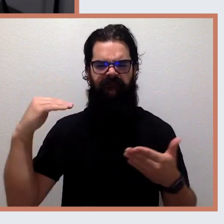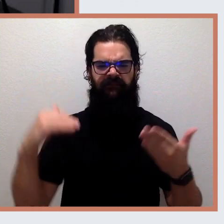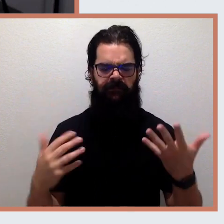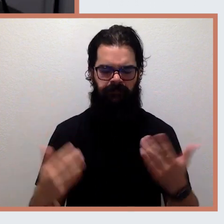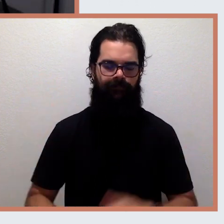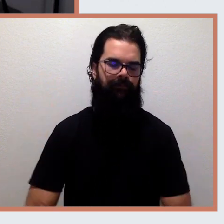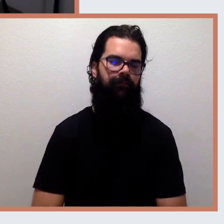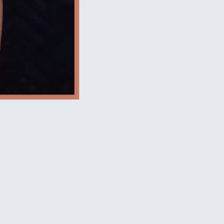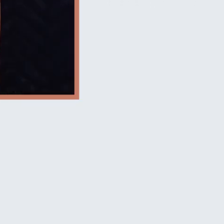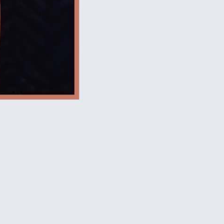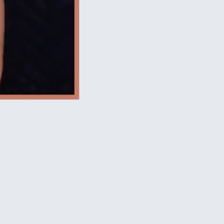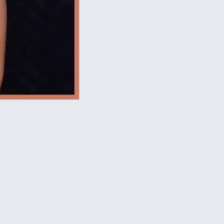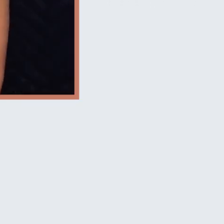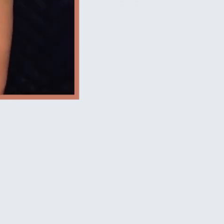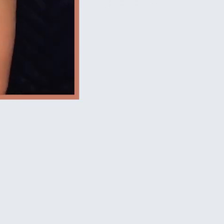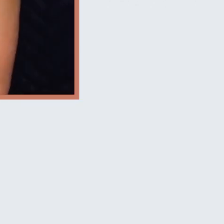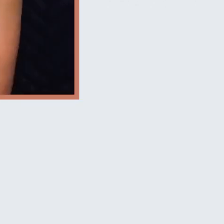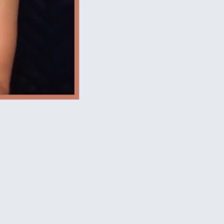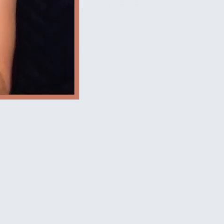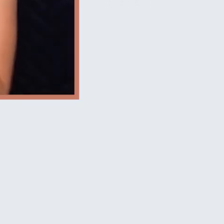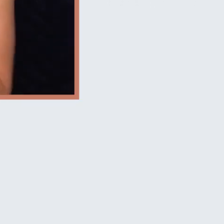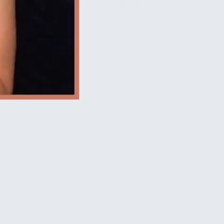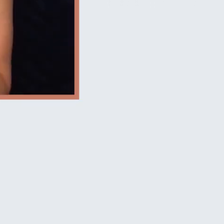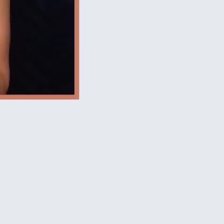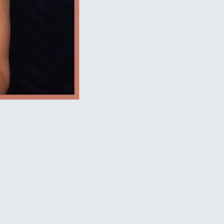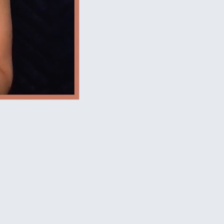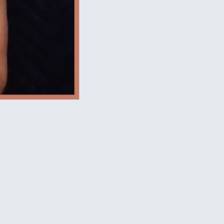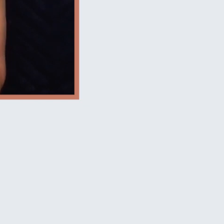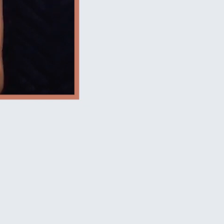you want to give opportunities to everybody. It's definitely tilting in a good way finally.